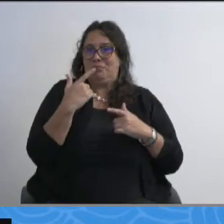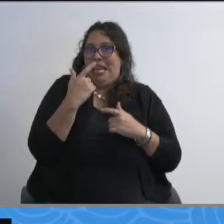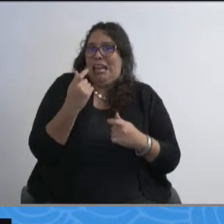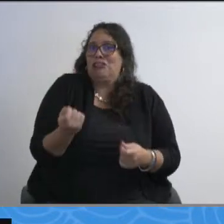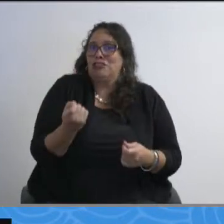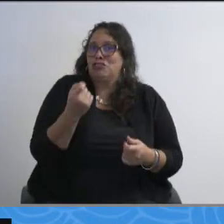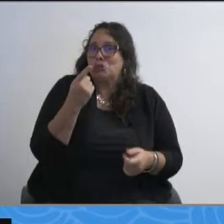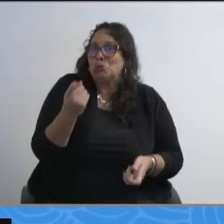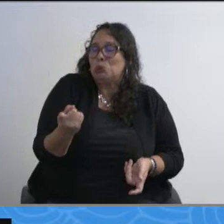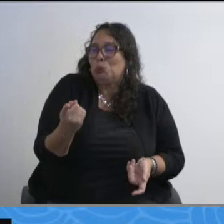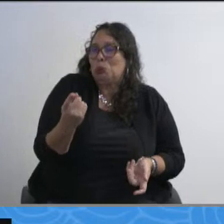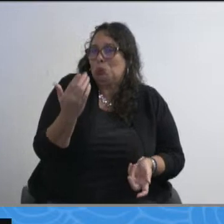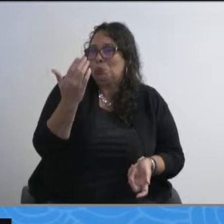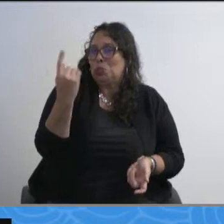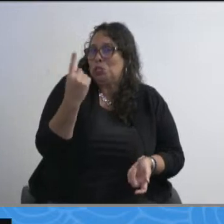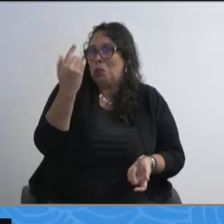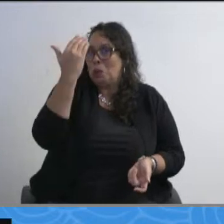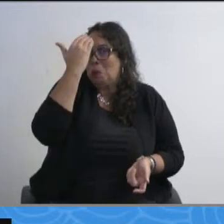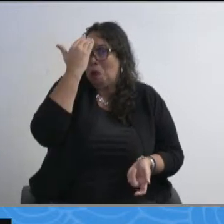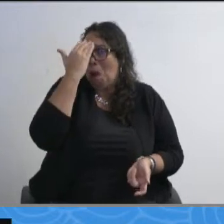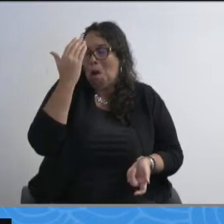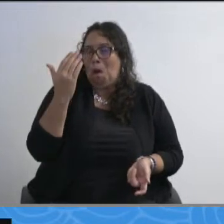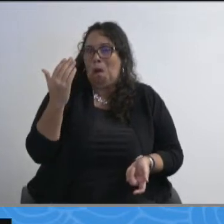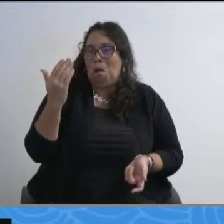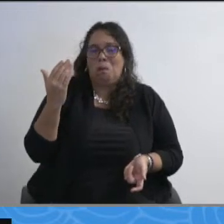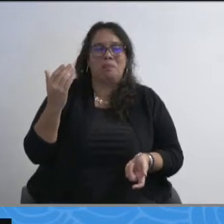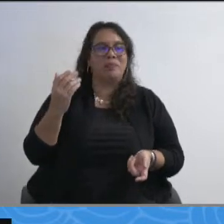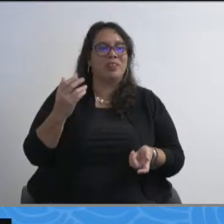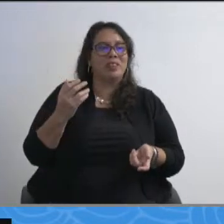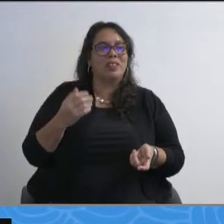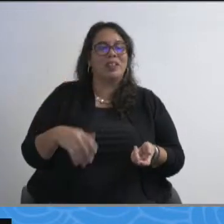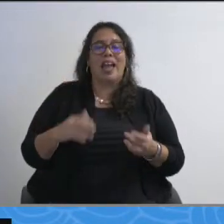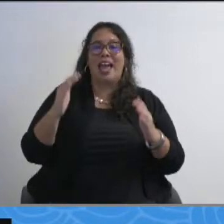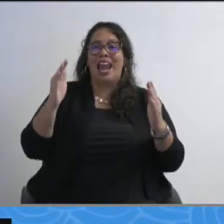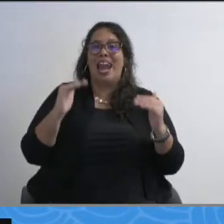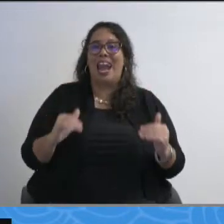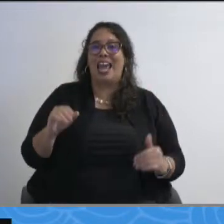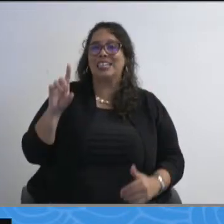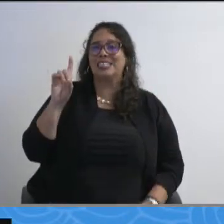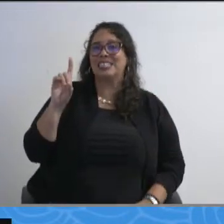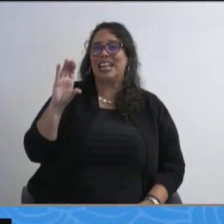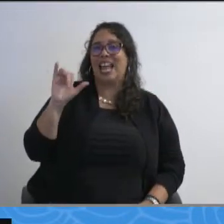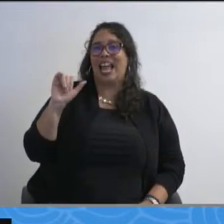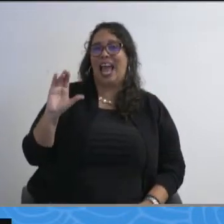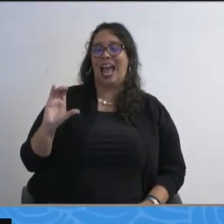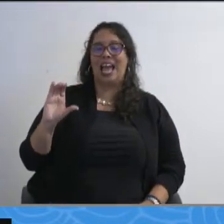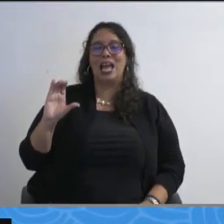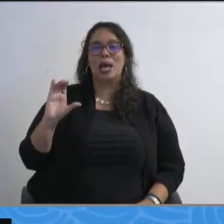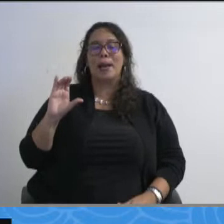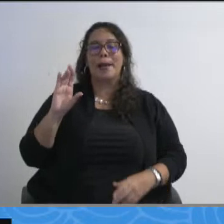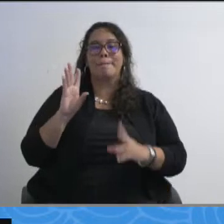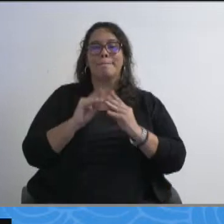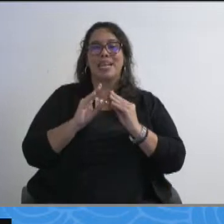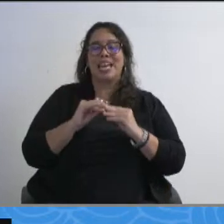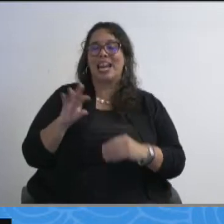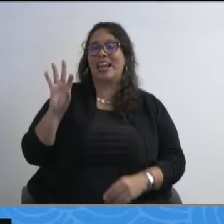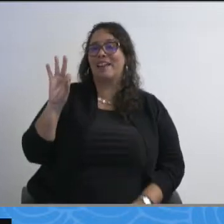or someone that you know. Also wanna remind you that our next DCAC meeting will be held February 24th.